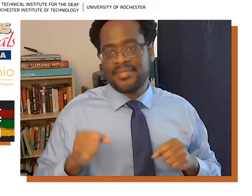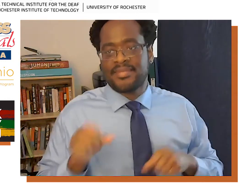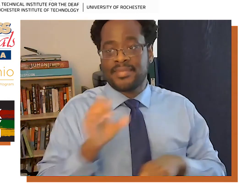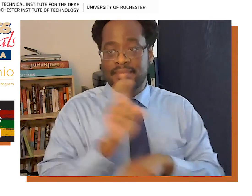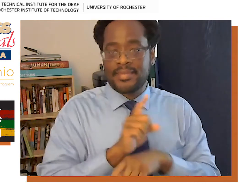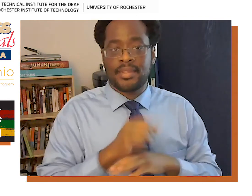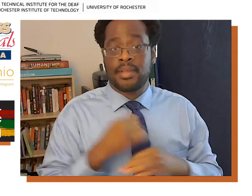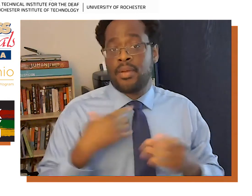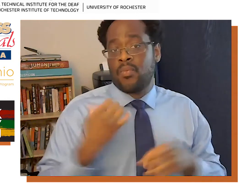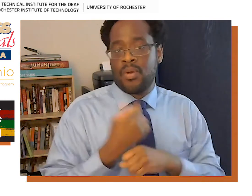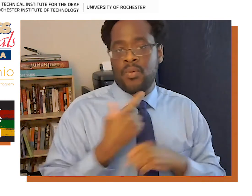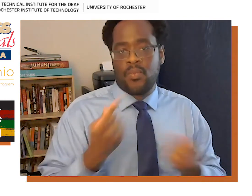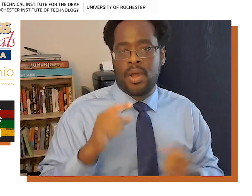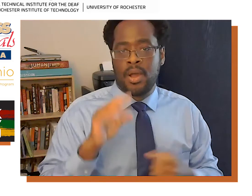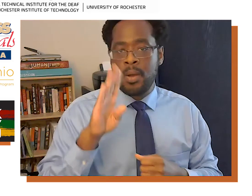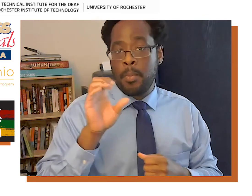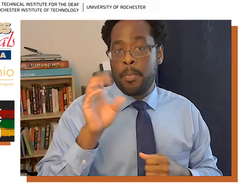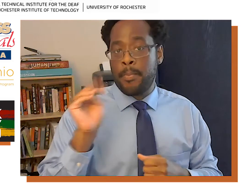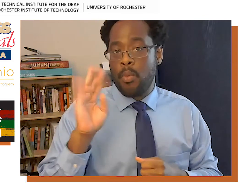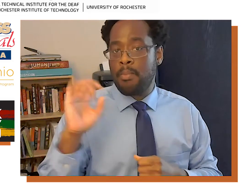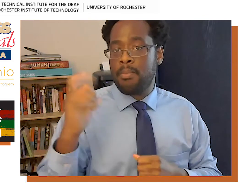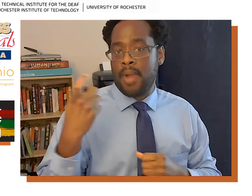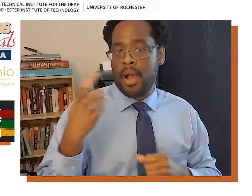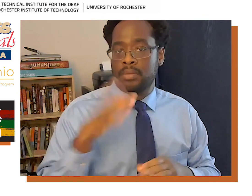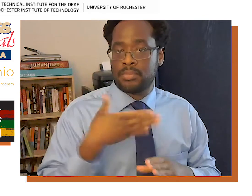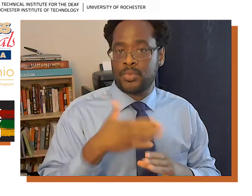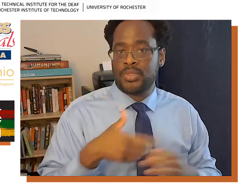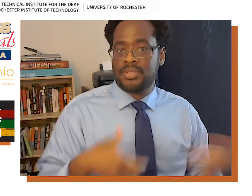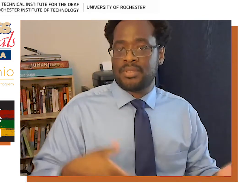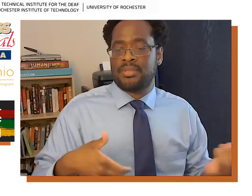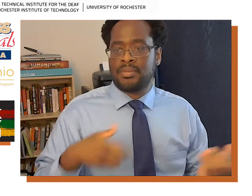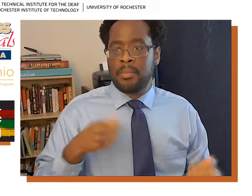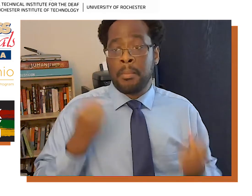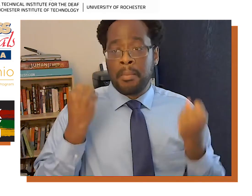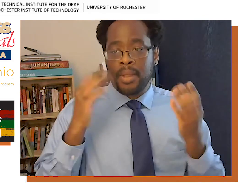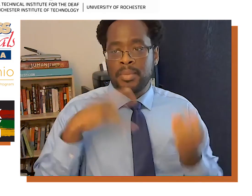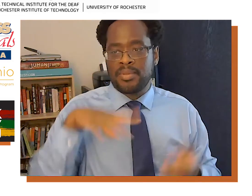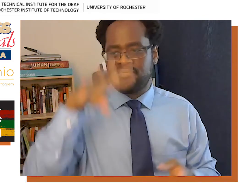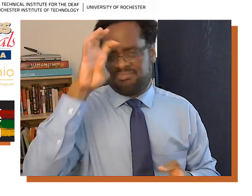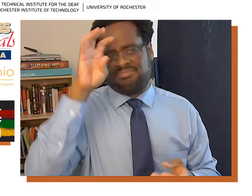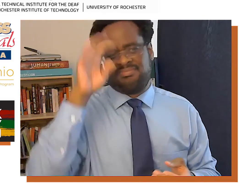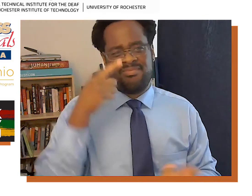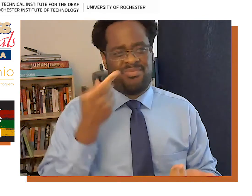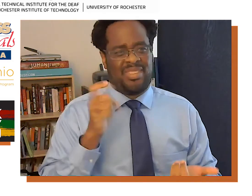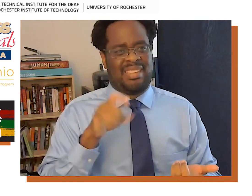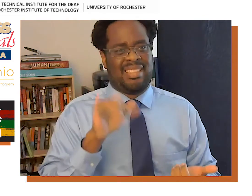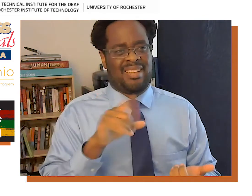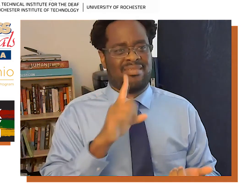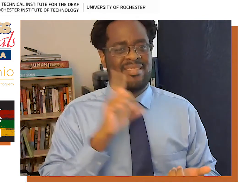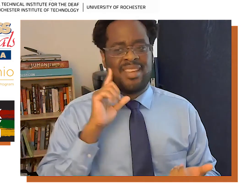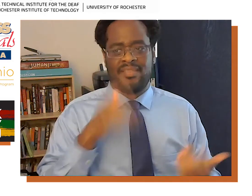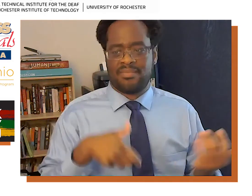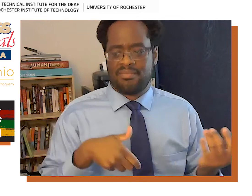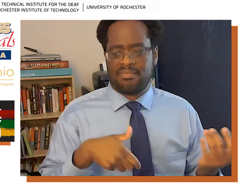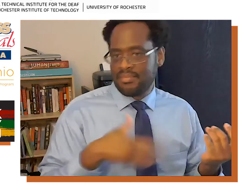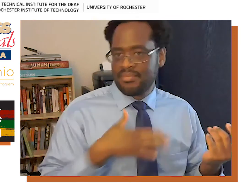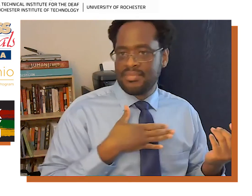and I walked up to the stage, and I won a boom box, which, you know, a lot of people were like, "You're deaf. You don't need that,"